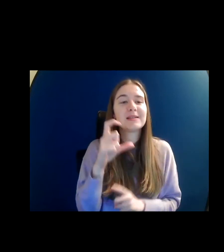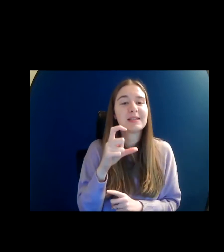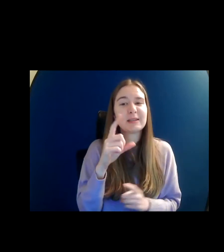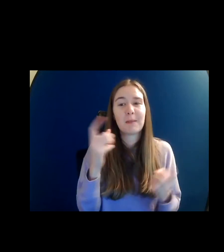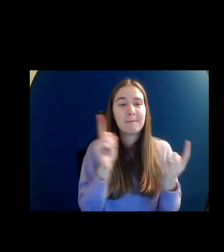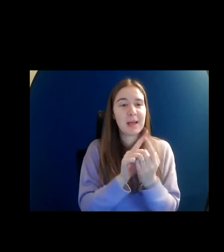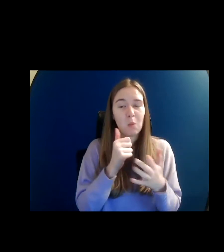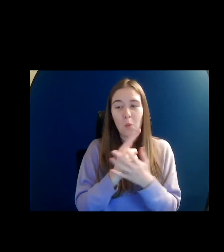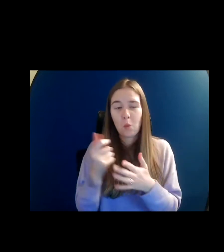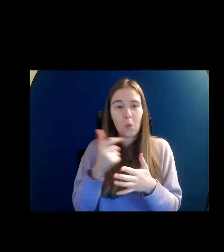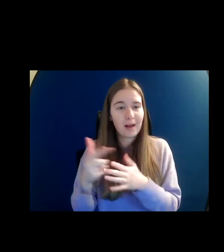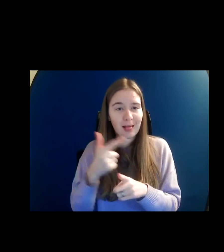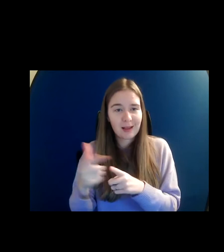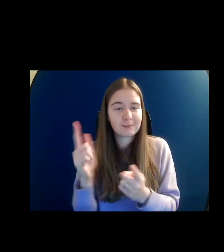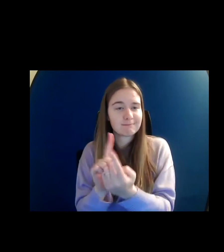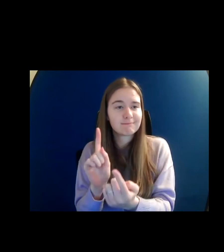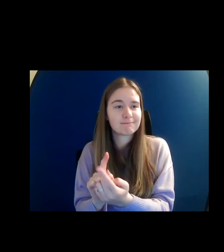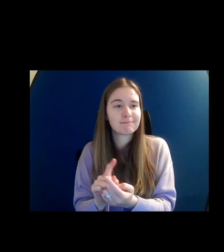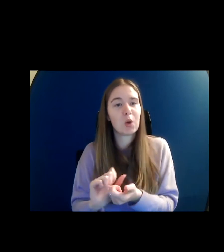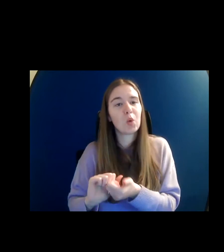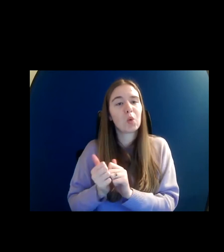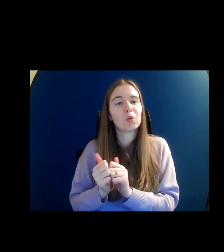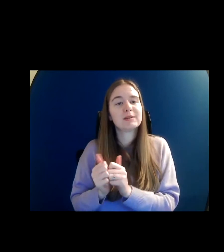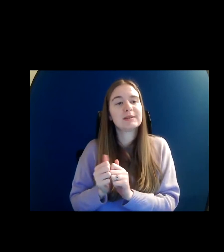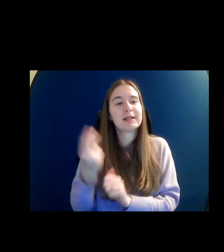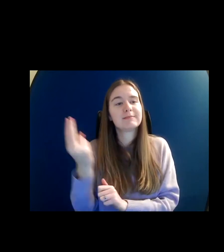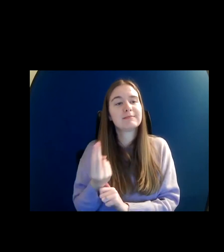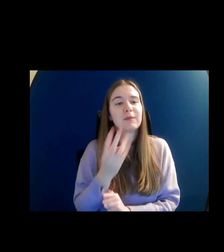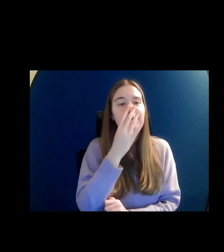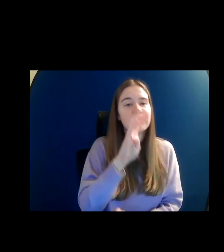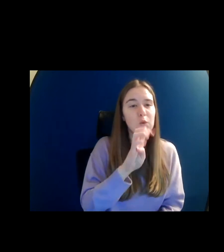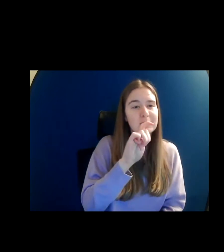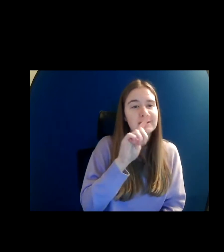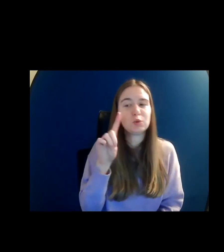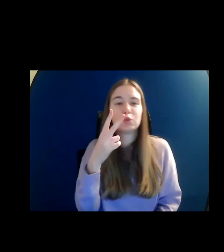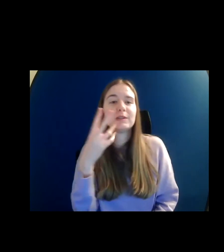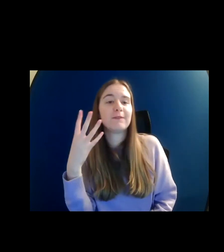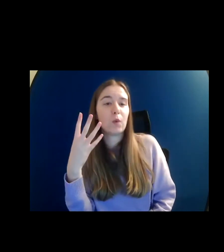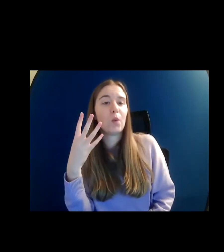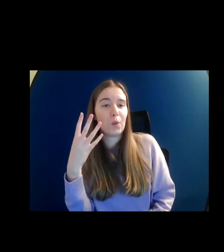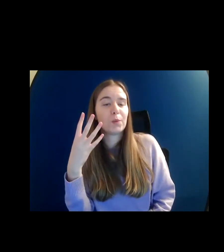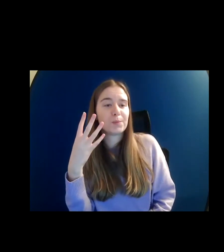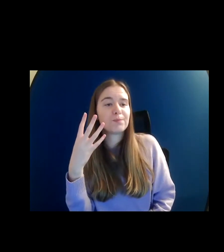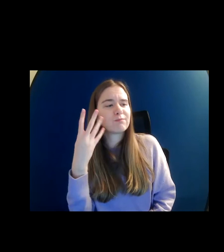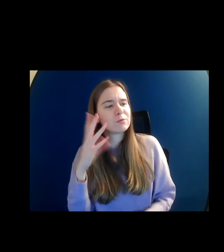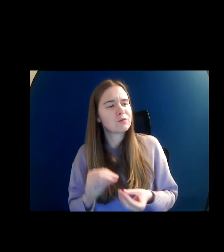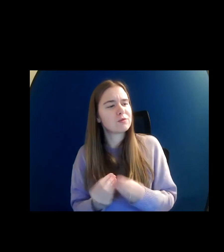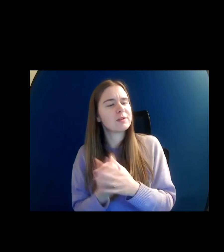to co-design program for 14 to 24 year olds, developing new design related skills